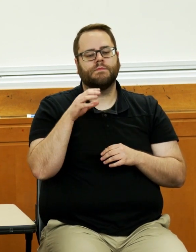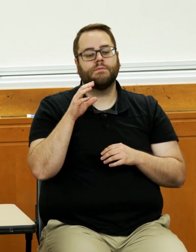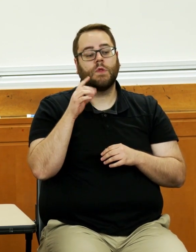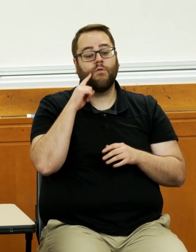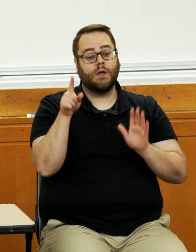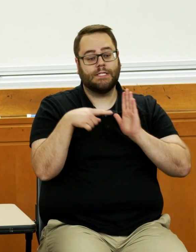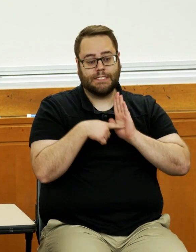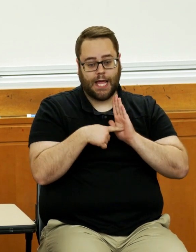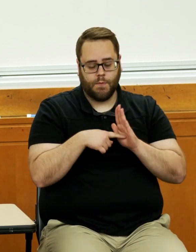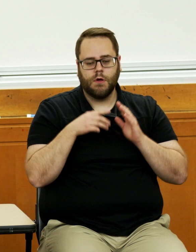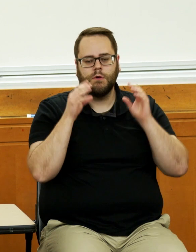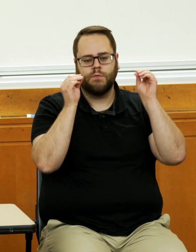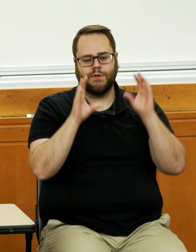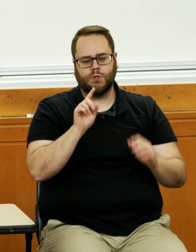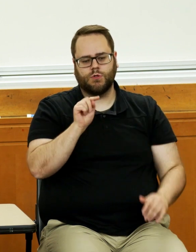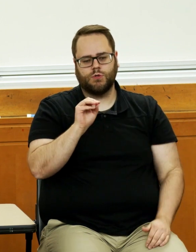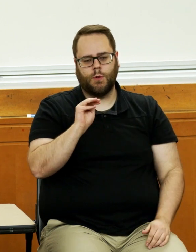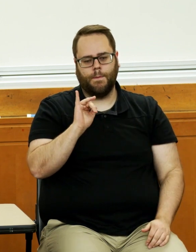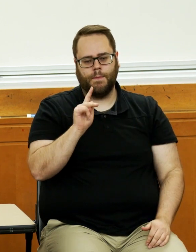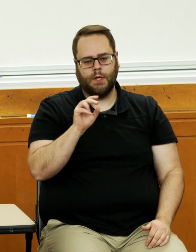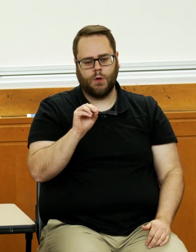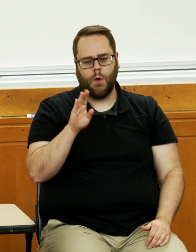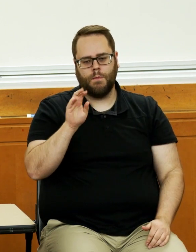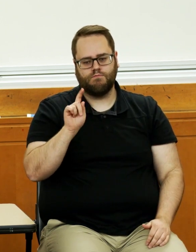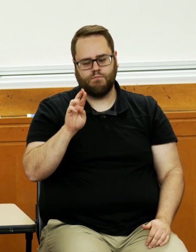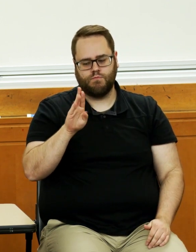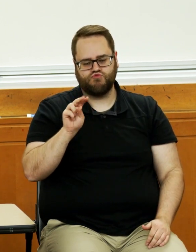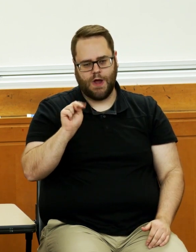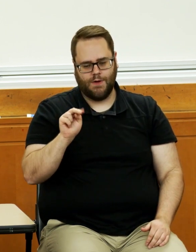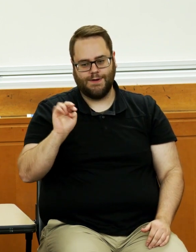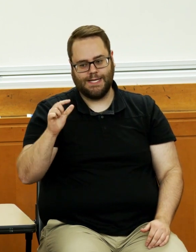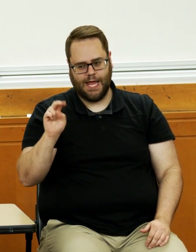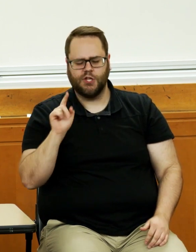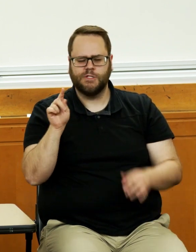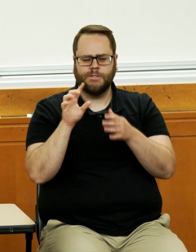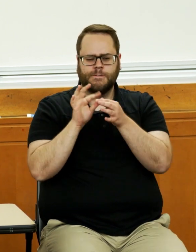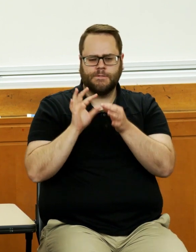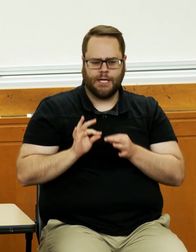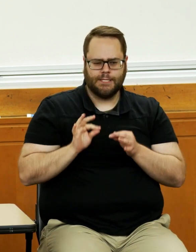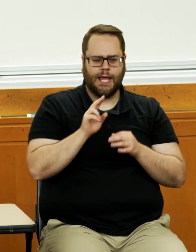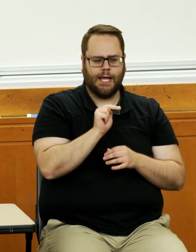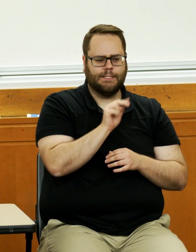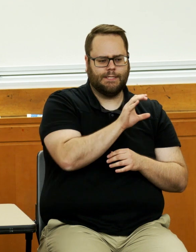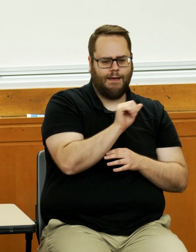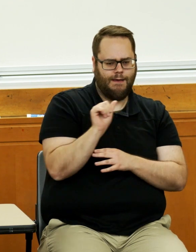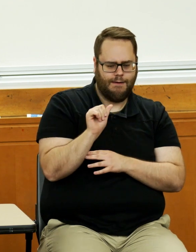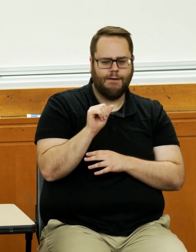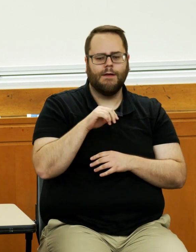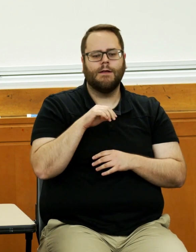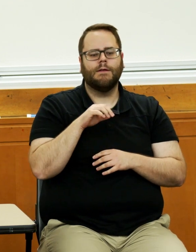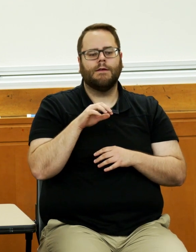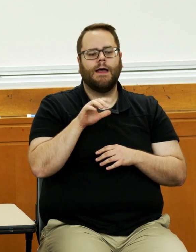Professor Tomiko Brown-Nagin discusses tension between the NAACP Legal Defense Fund, or LDF,